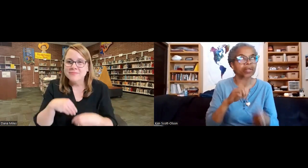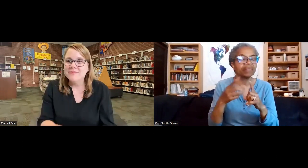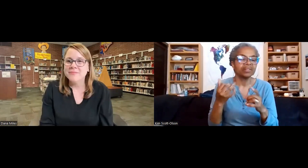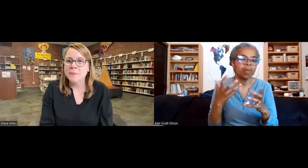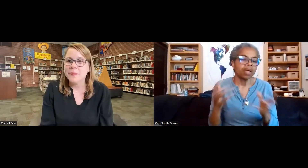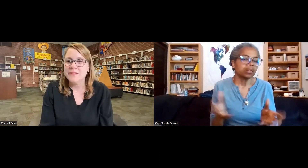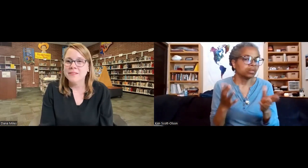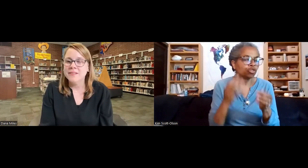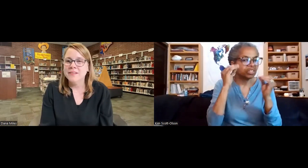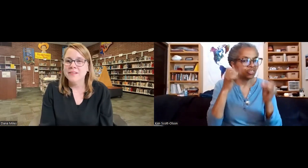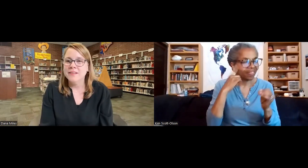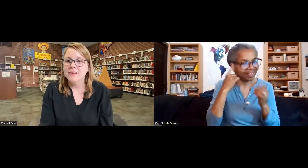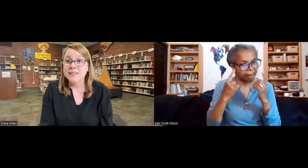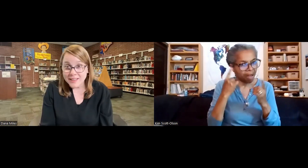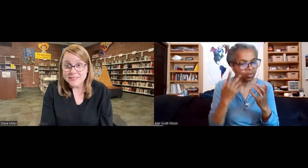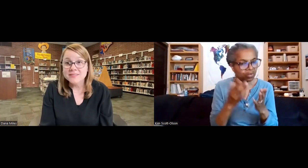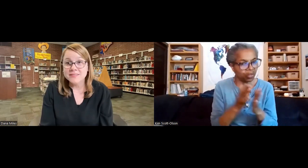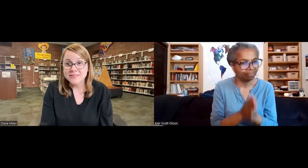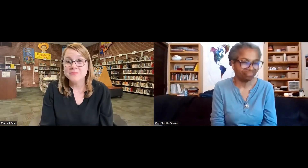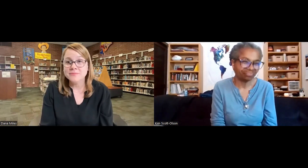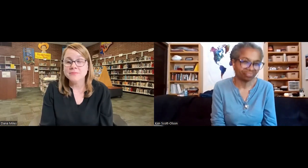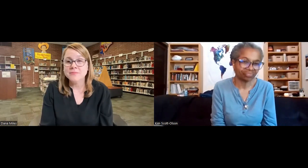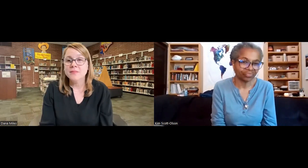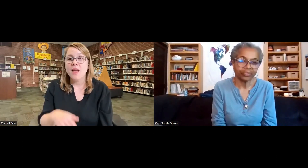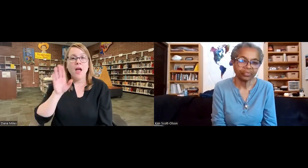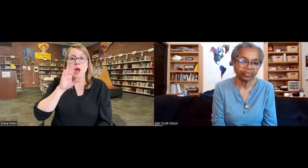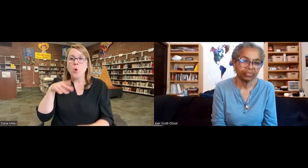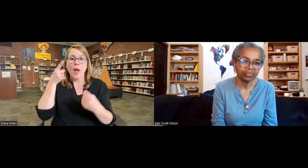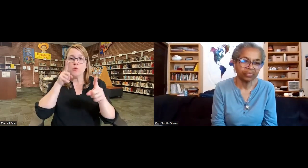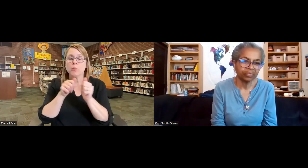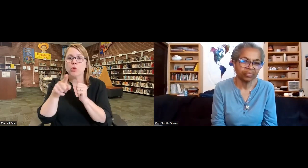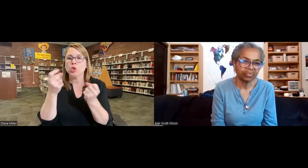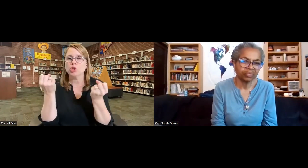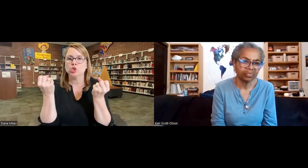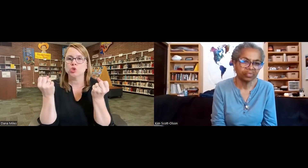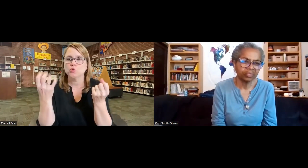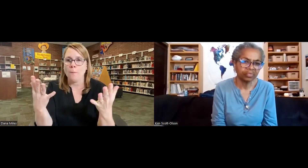There are so many different things I want teachers to think about. I couldn’t agree more.